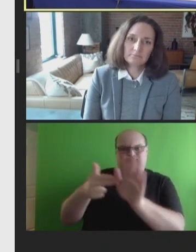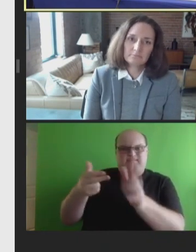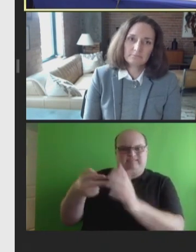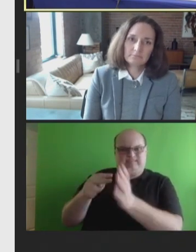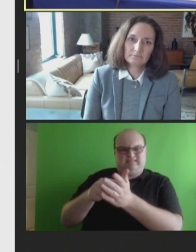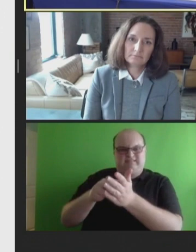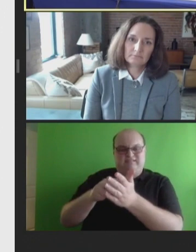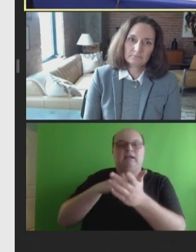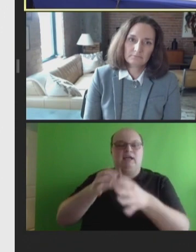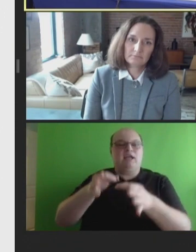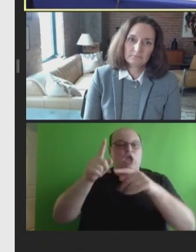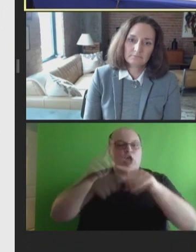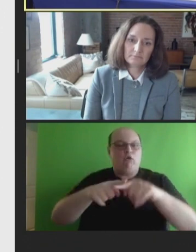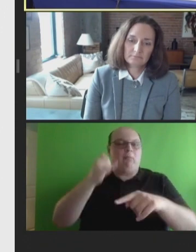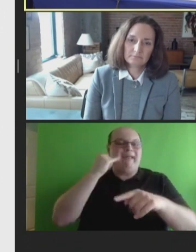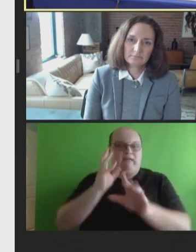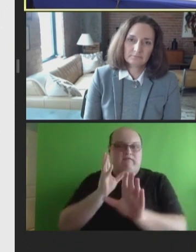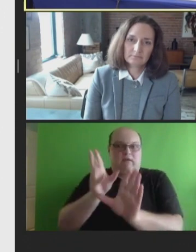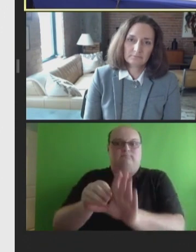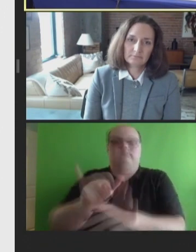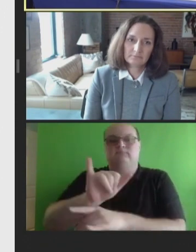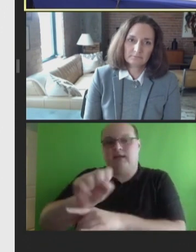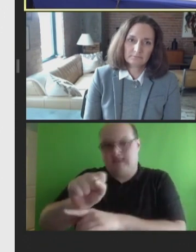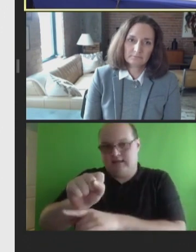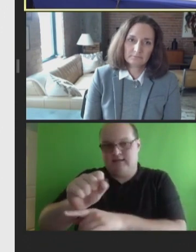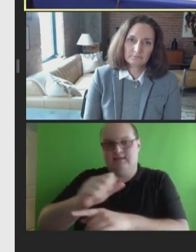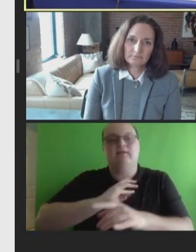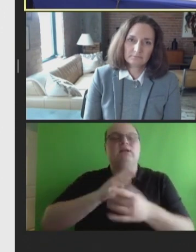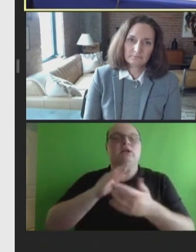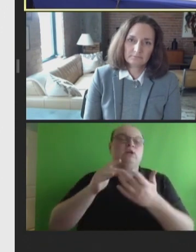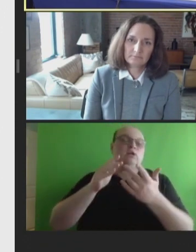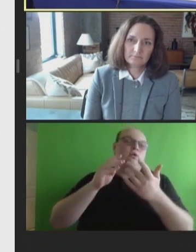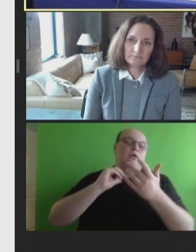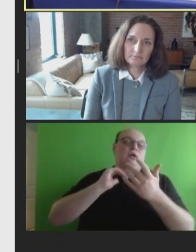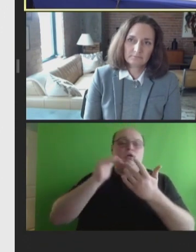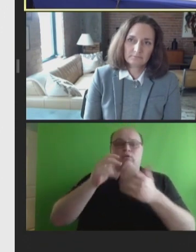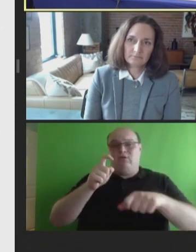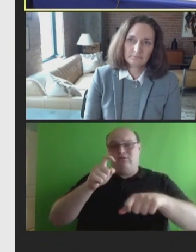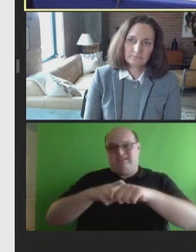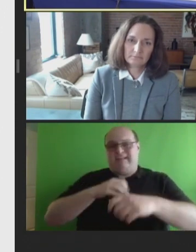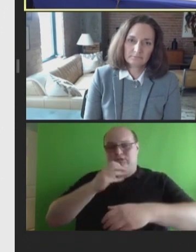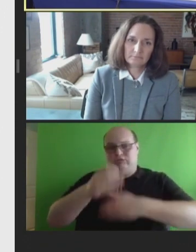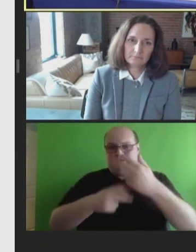in the IIS. So, it's going to take some time for that ramp up, but those are some considerations.